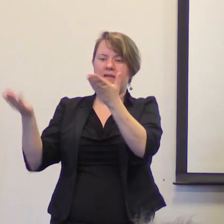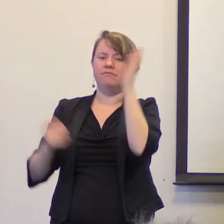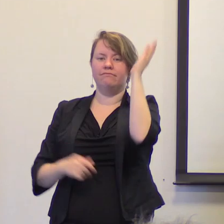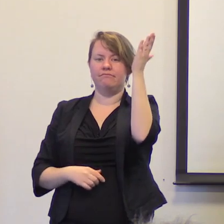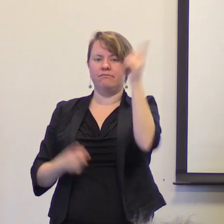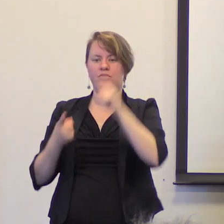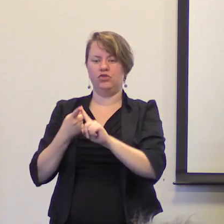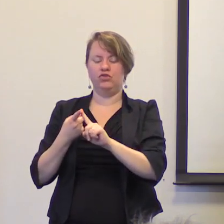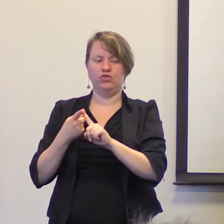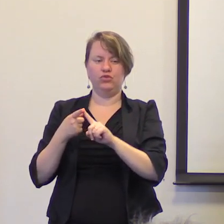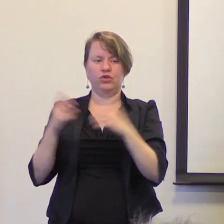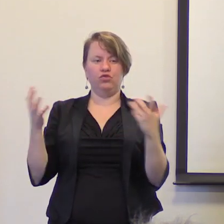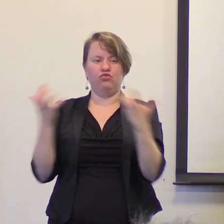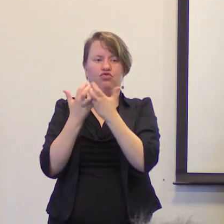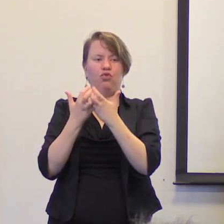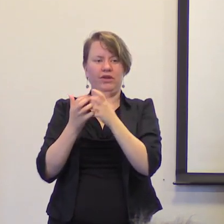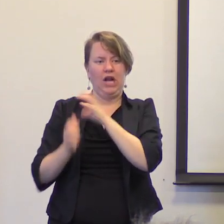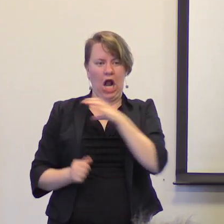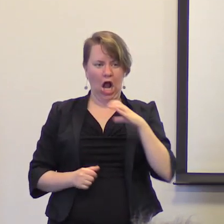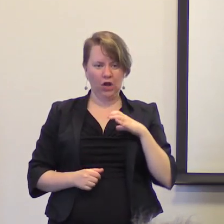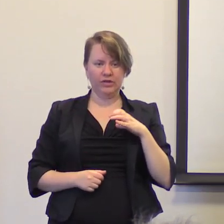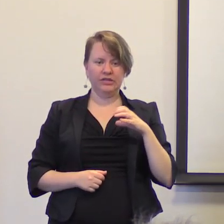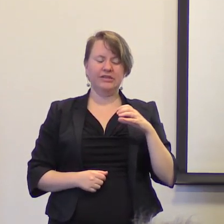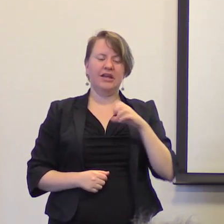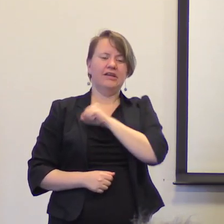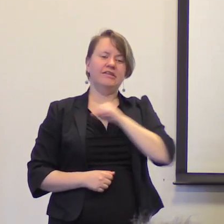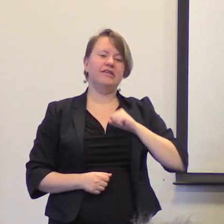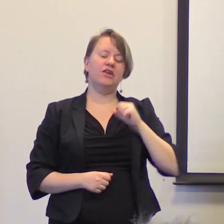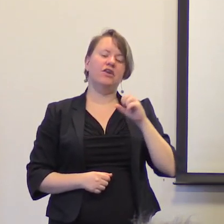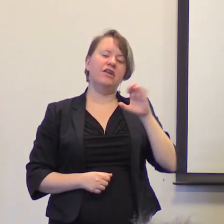the joint session of Congress and Senator Elizabeth Warren and several other members